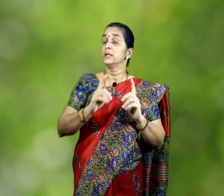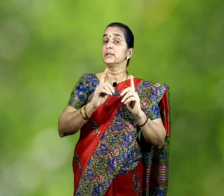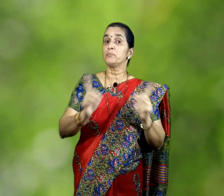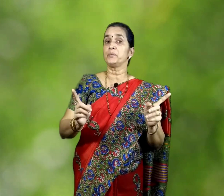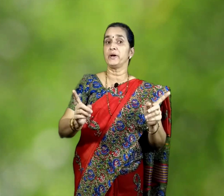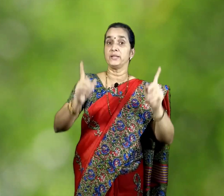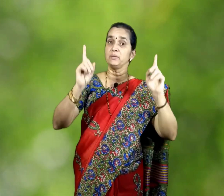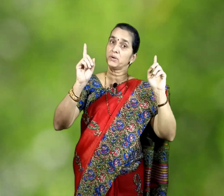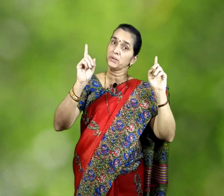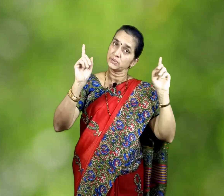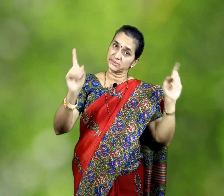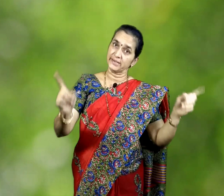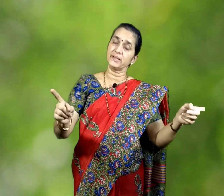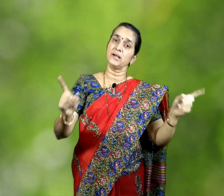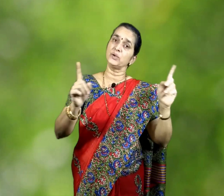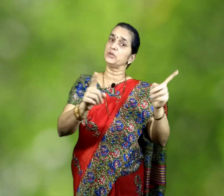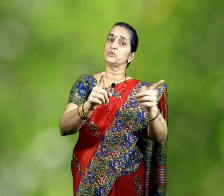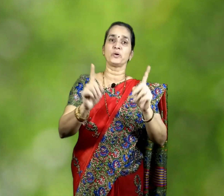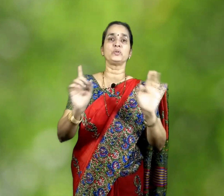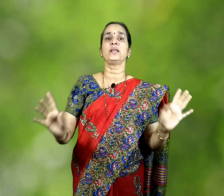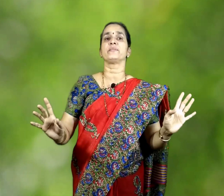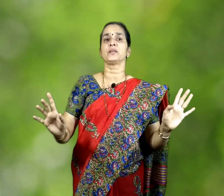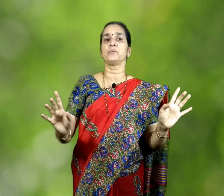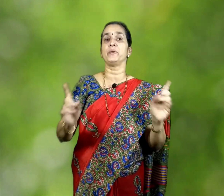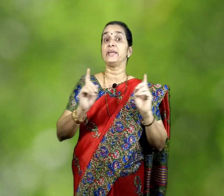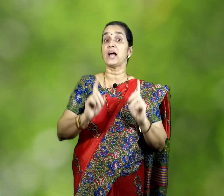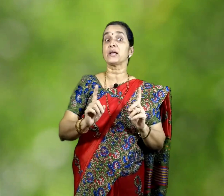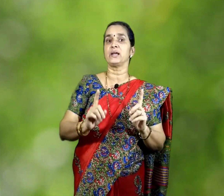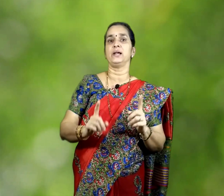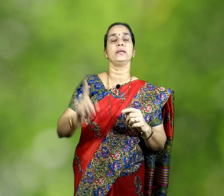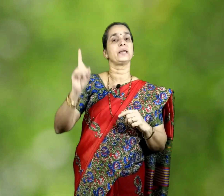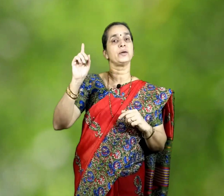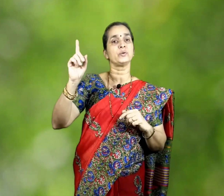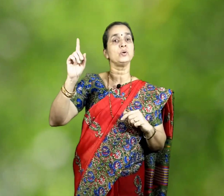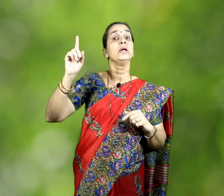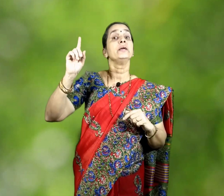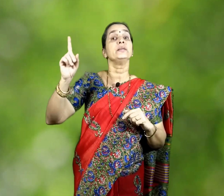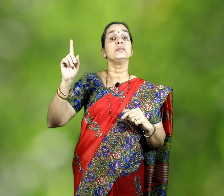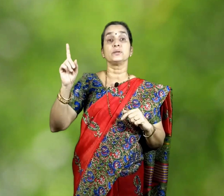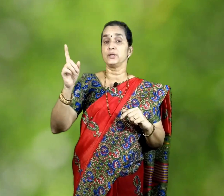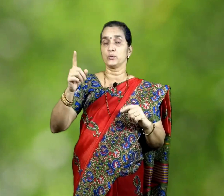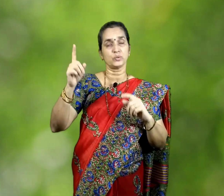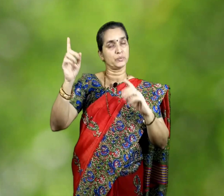even when its confined to small area Dont assume that his disease cannot spread to your city